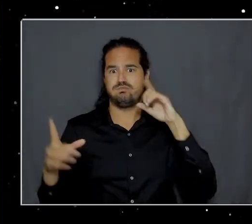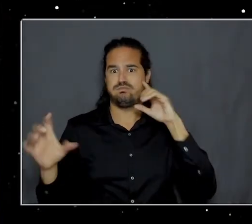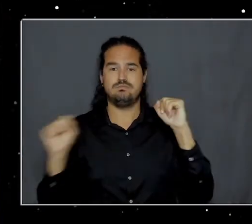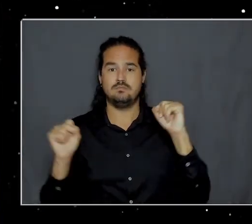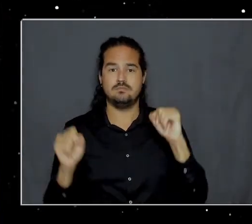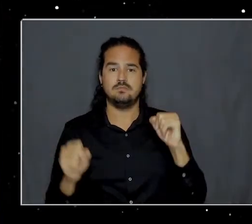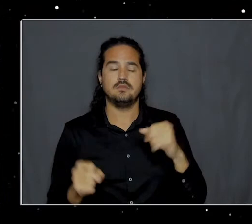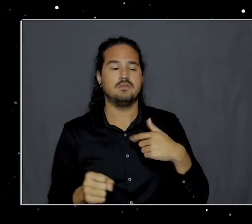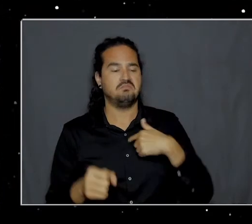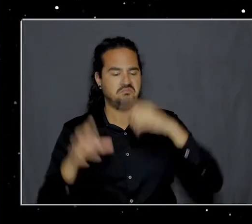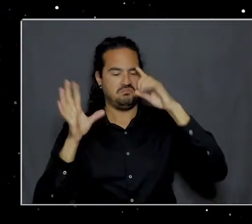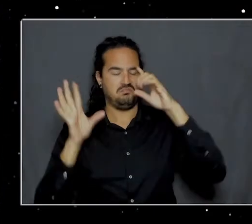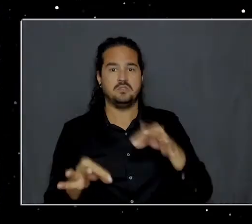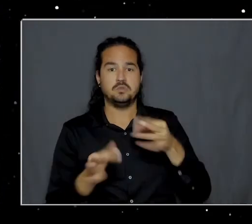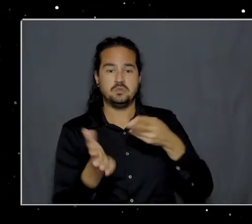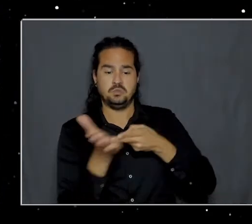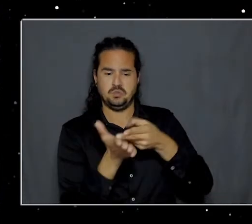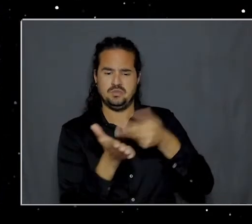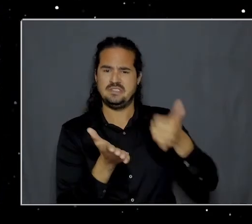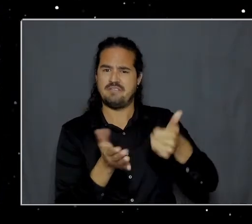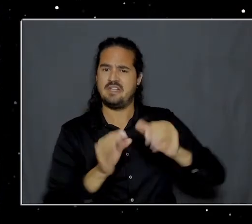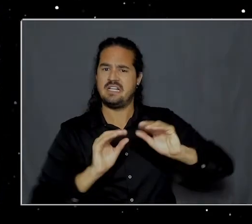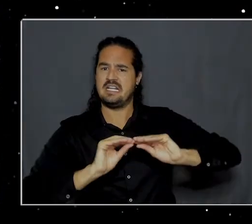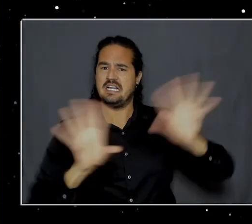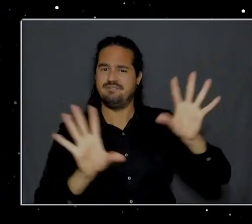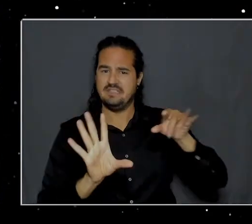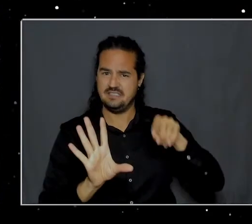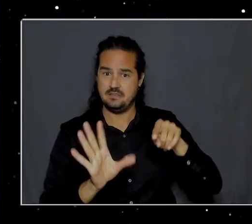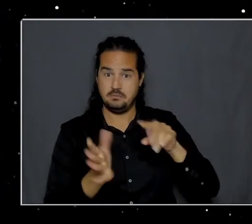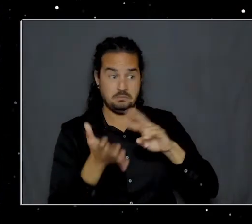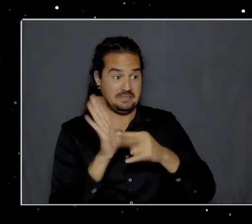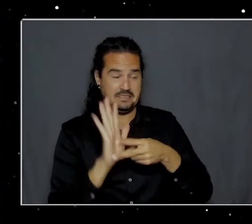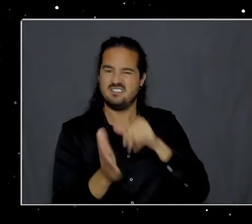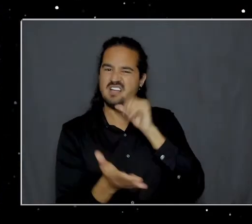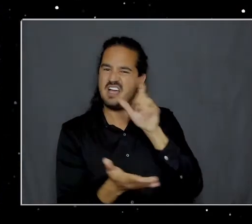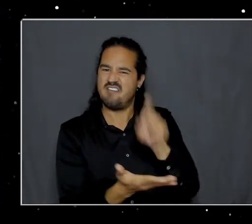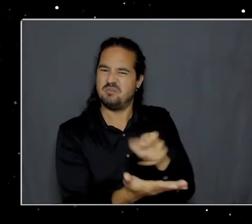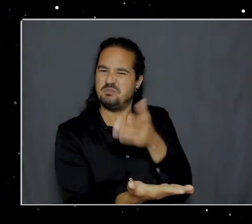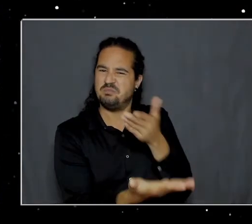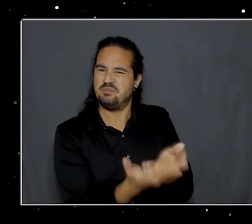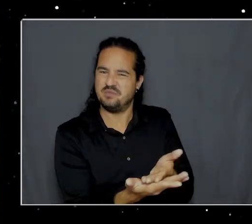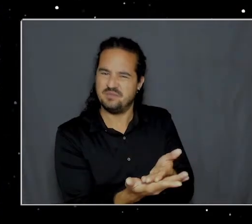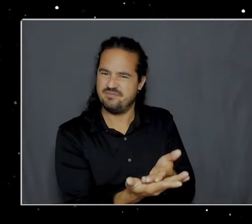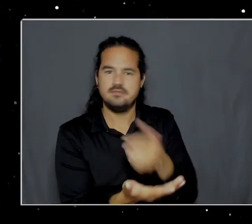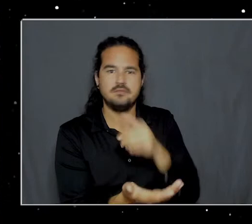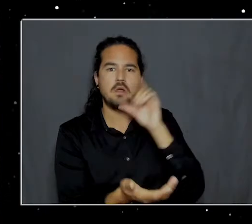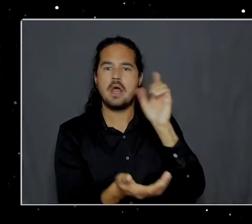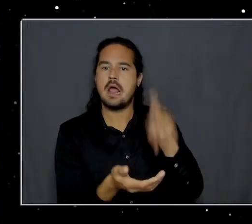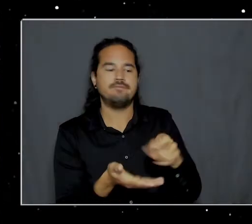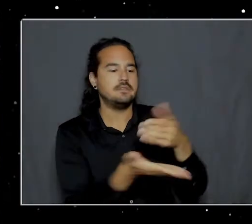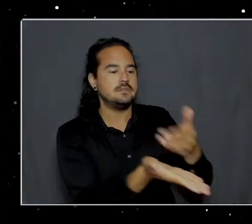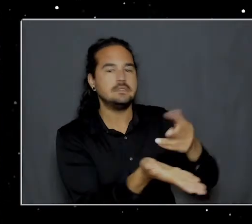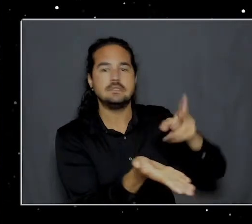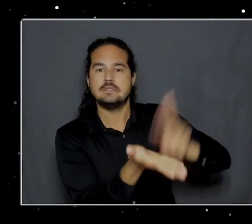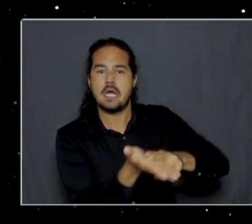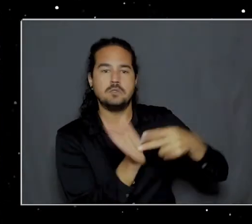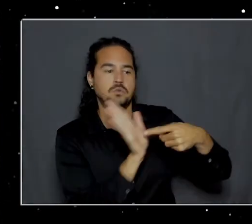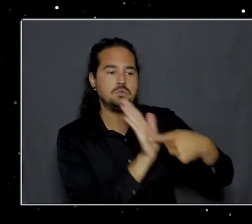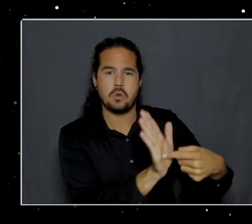INDEPENDENCE SAYS SOMETHING VERY RADICAL. IT SAYS, "WE HOLD THESE TRUTHS TO BE SELF-EVIDENT."